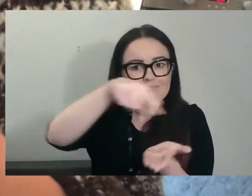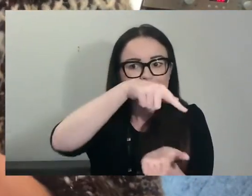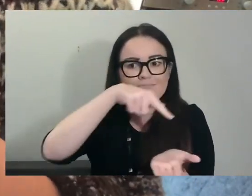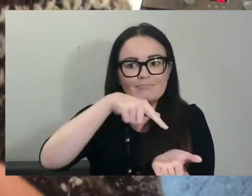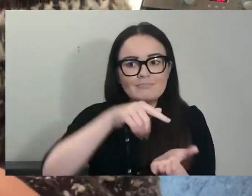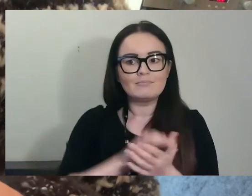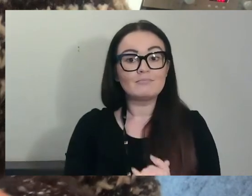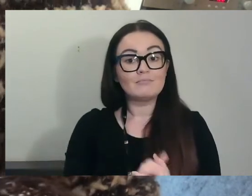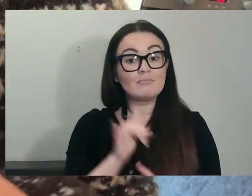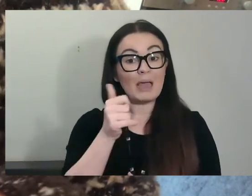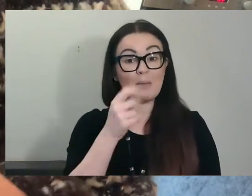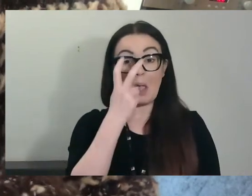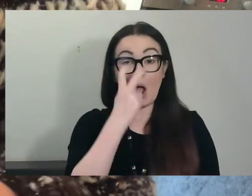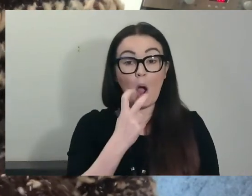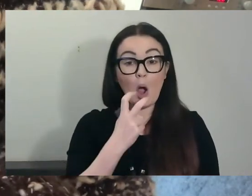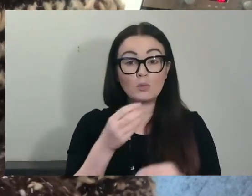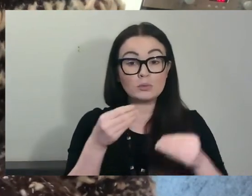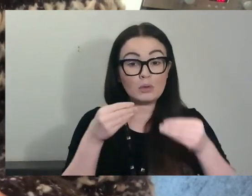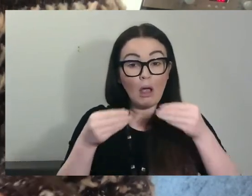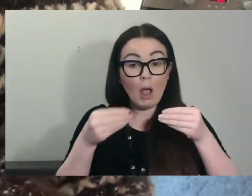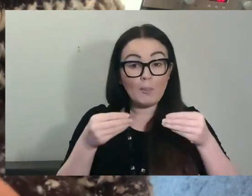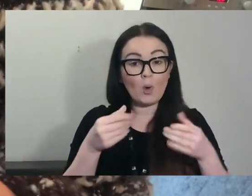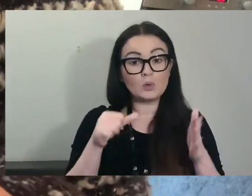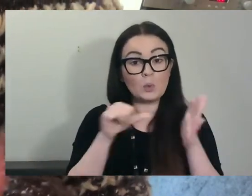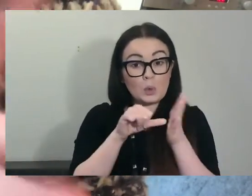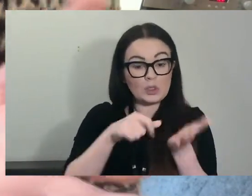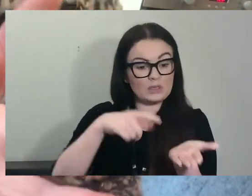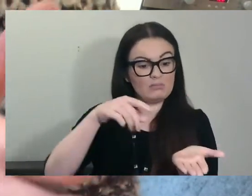or if you've got an old piece of cardboard or wood just to squeeze the paint on to or